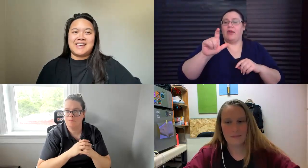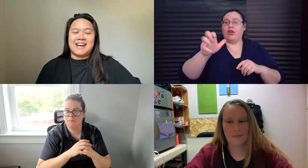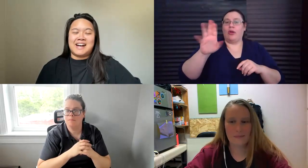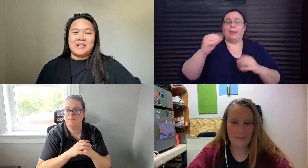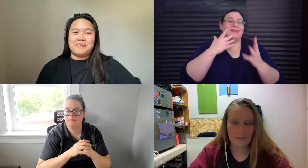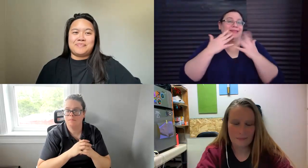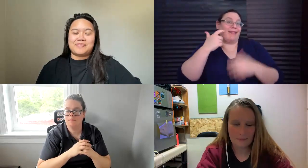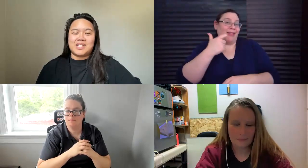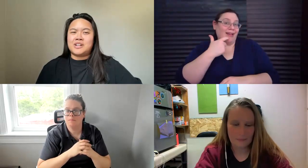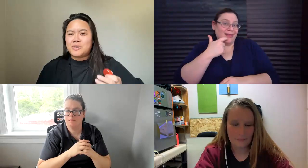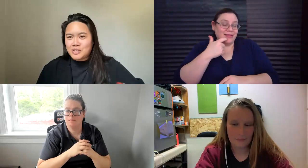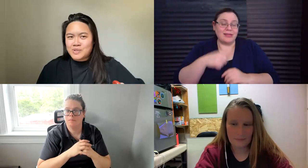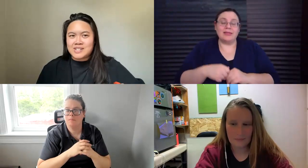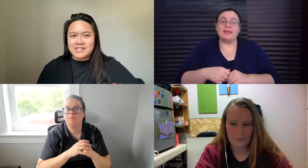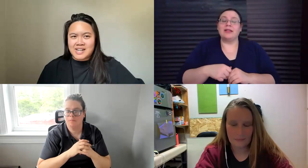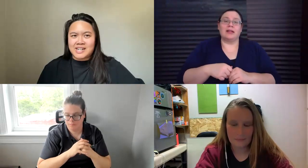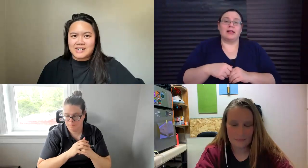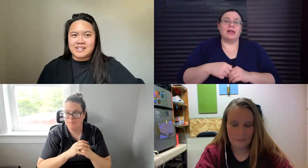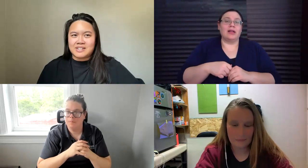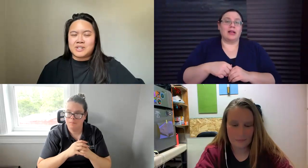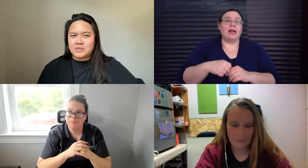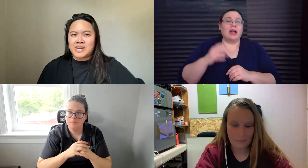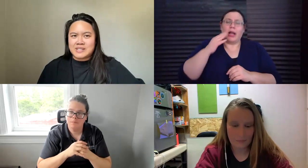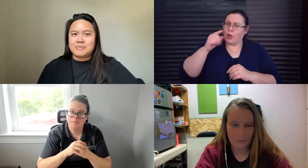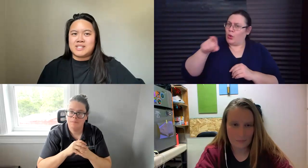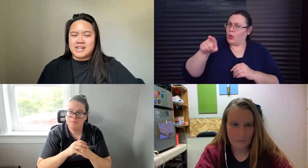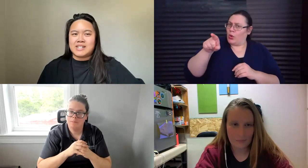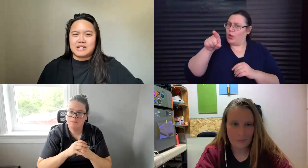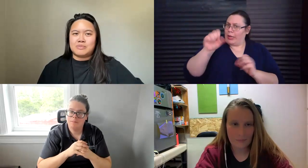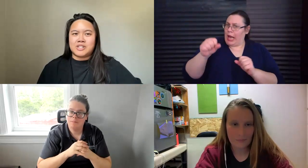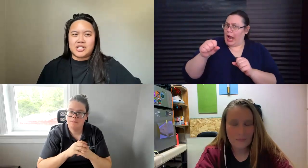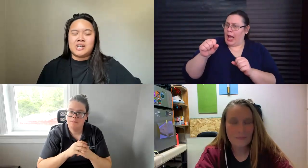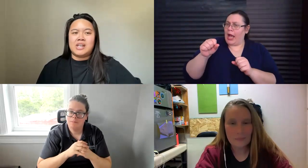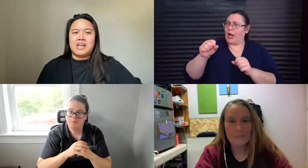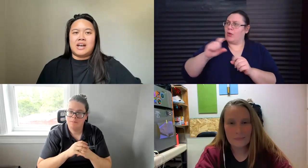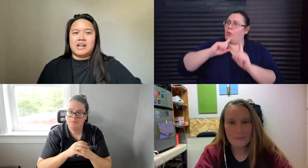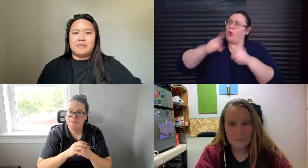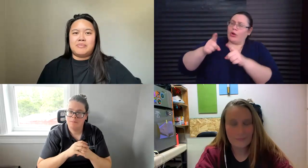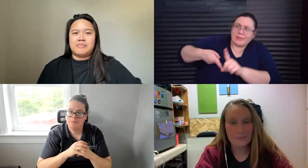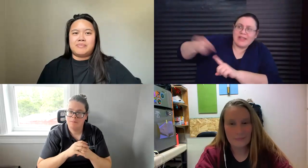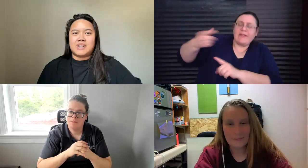And I know that you can design, you can do custom designs and commission.